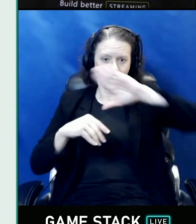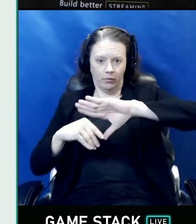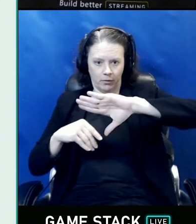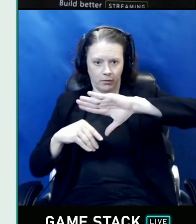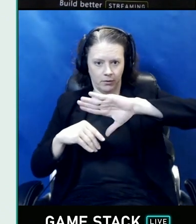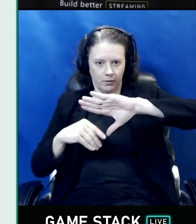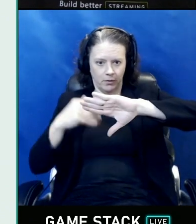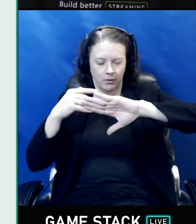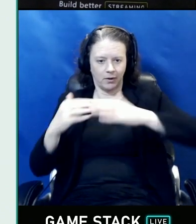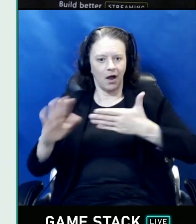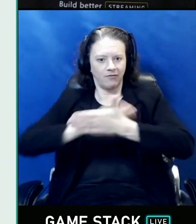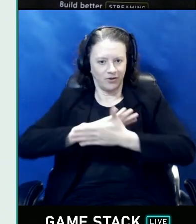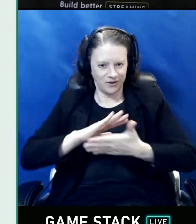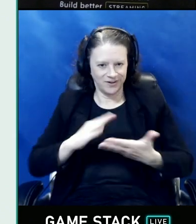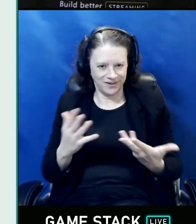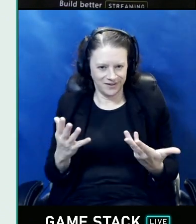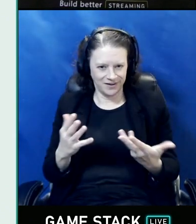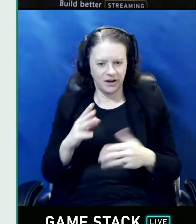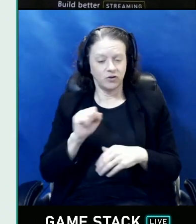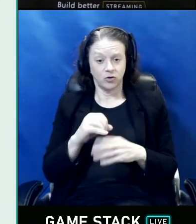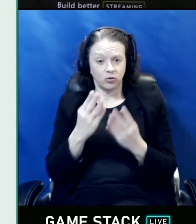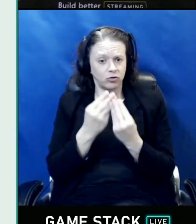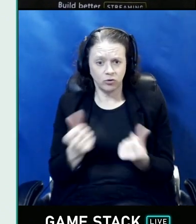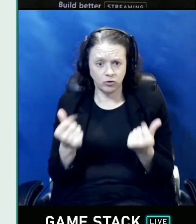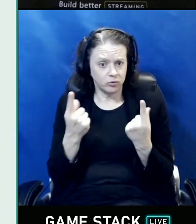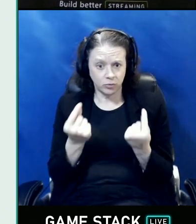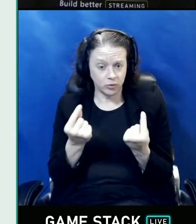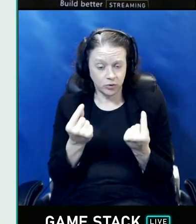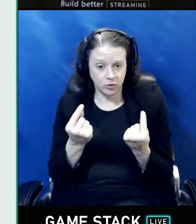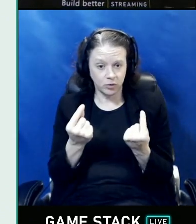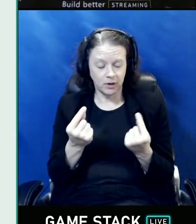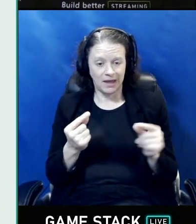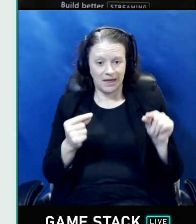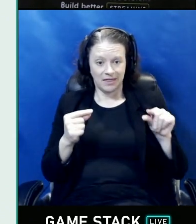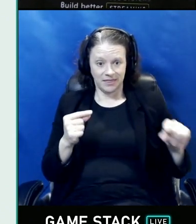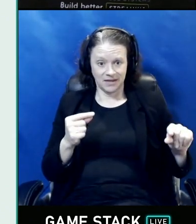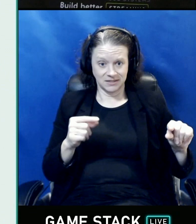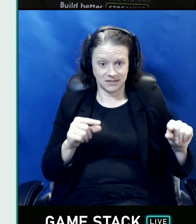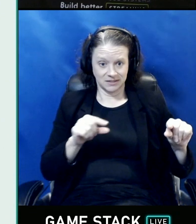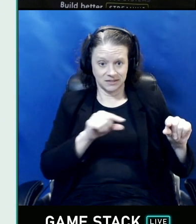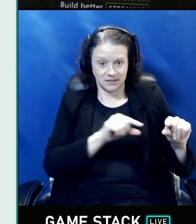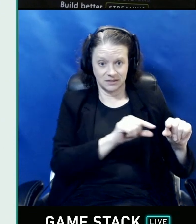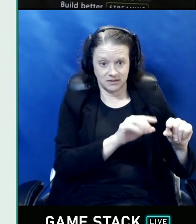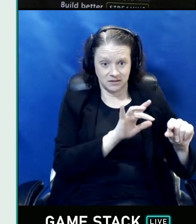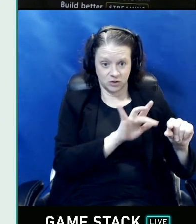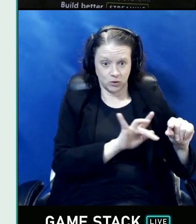So our solution was to move that button above the joystick, where it's much less likely to be accidentally hit.